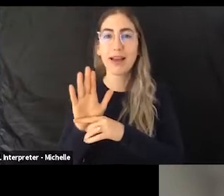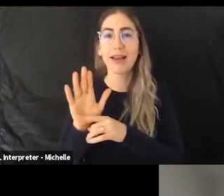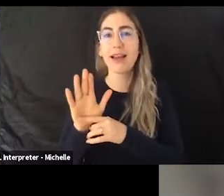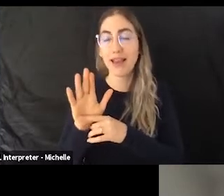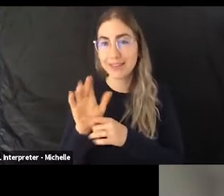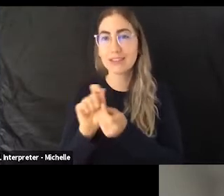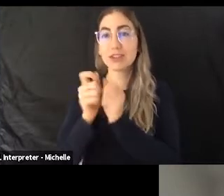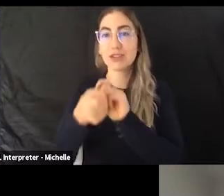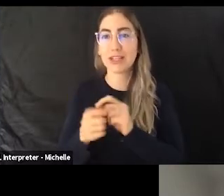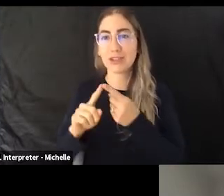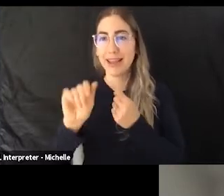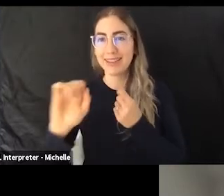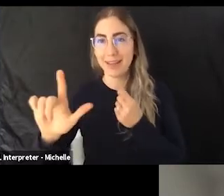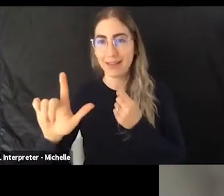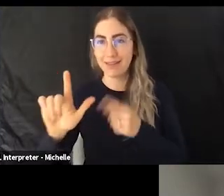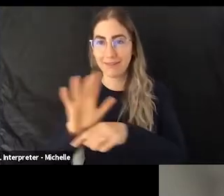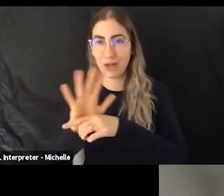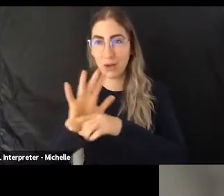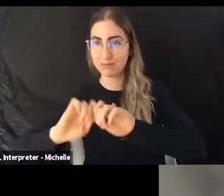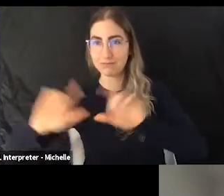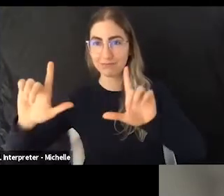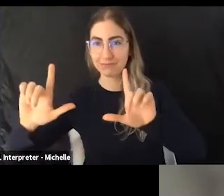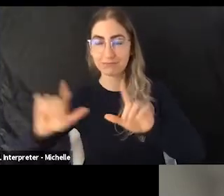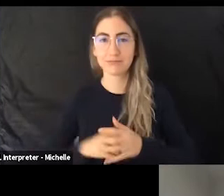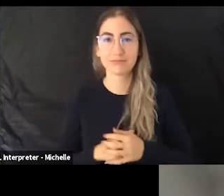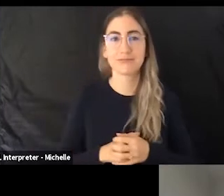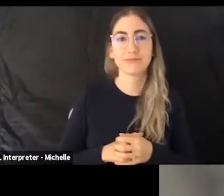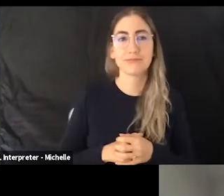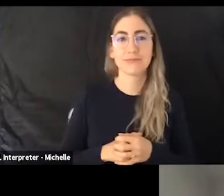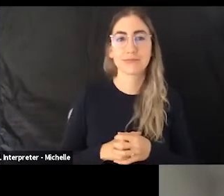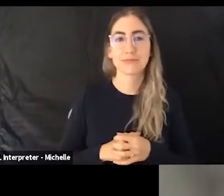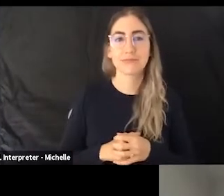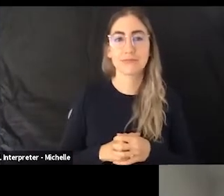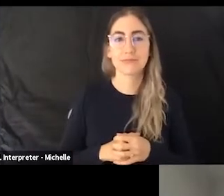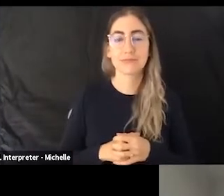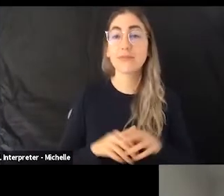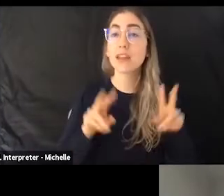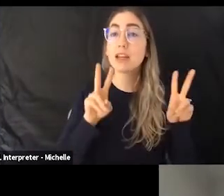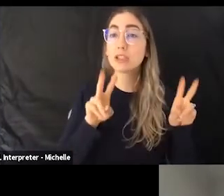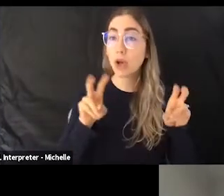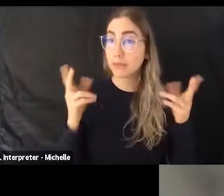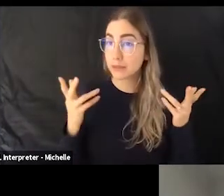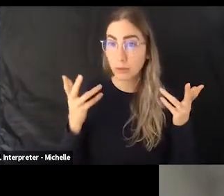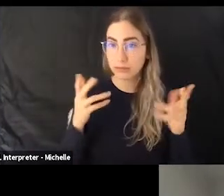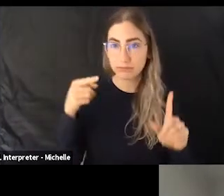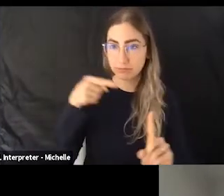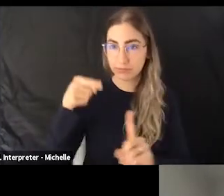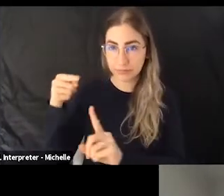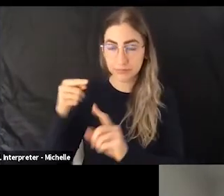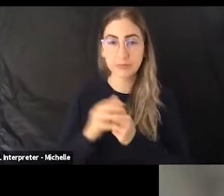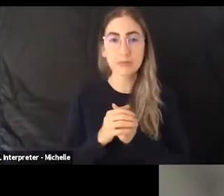IN AMERICAN SIGN LANGUAGE. THE TOPICS COVERED IN THE SERVICE, WE ASKED PARTICIPANTS THE TOPICS COVERED IN THE SERVICE, WE ASKED PARTICIPANTS QUESTIONS